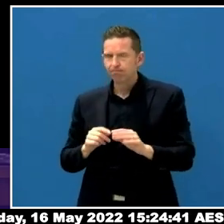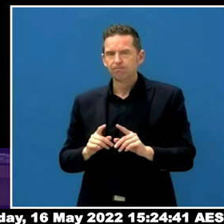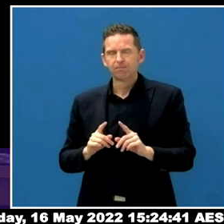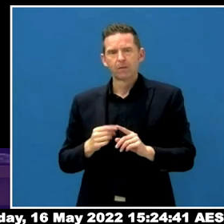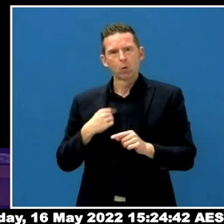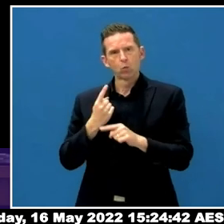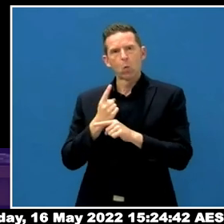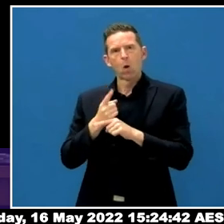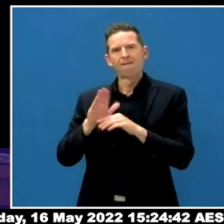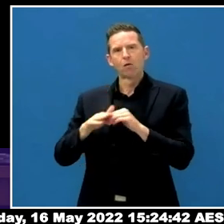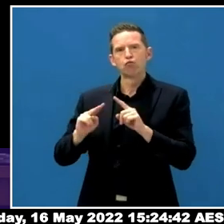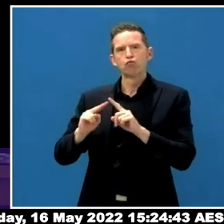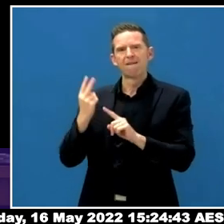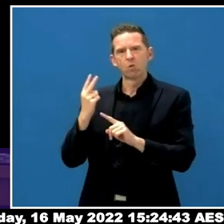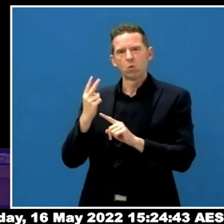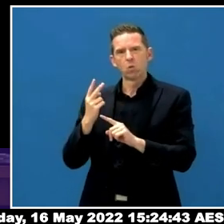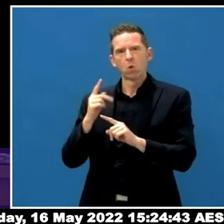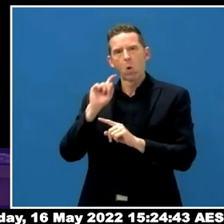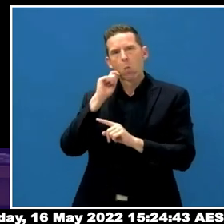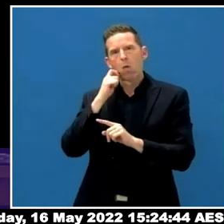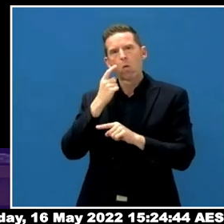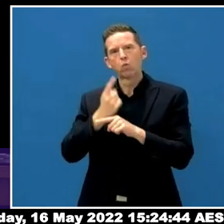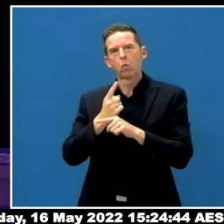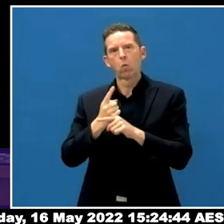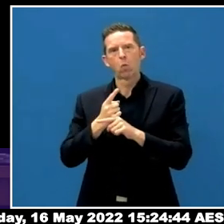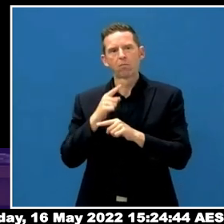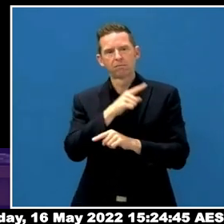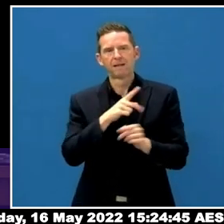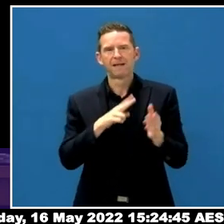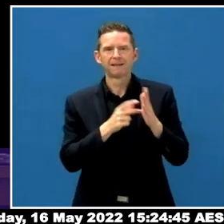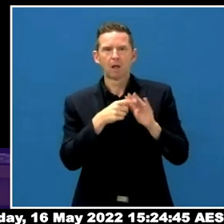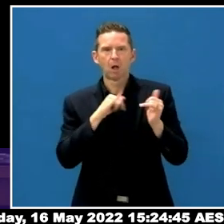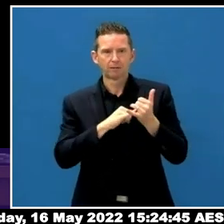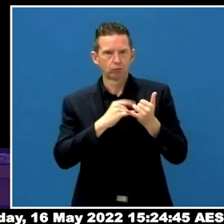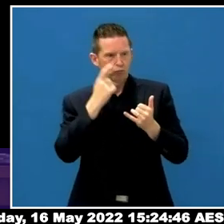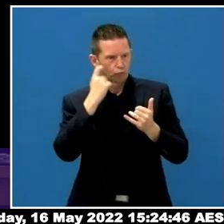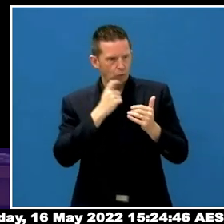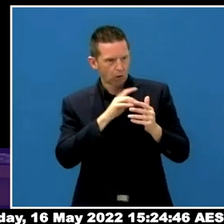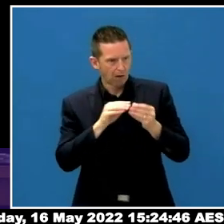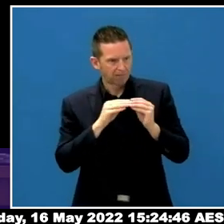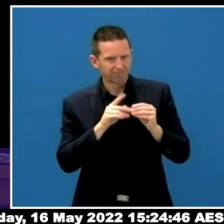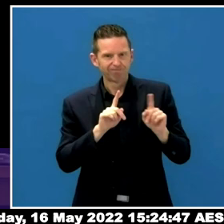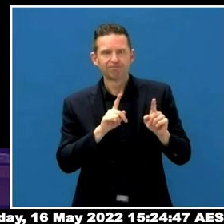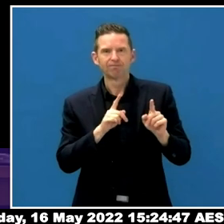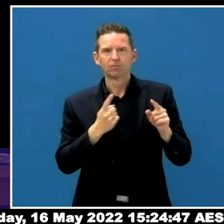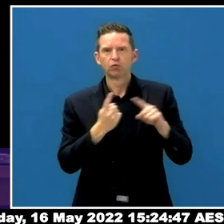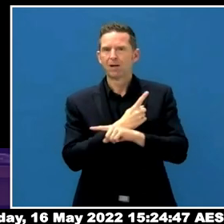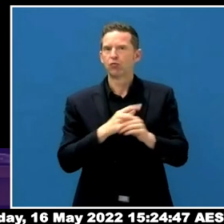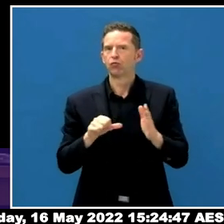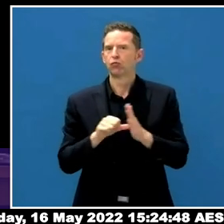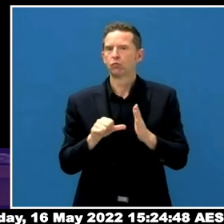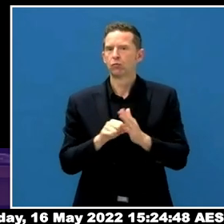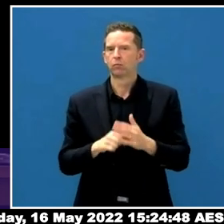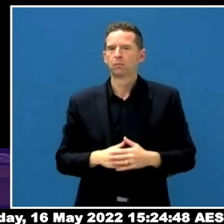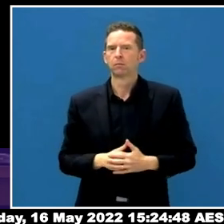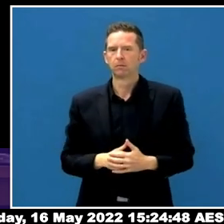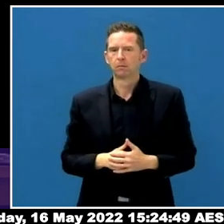Yes. SUZIE: But that was why he went from three to one. The absconding incidents.